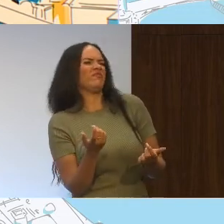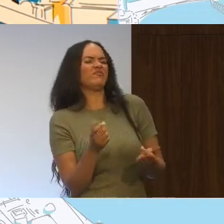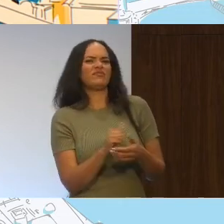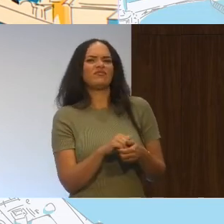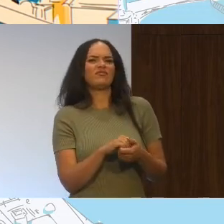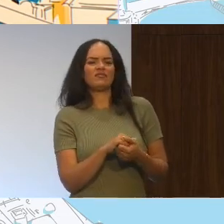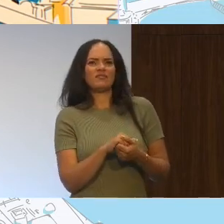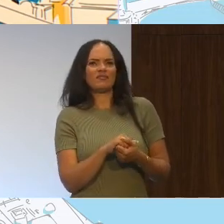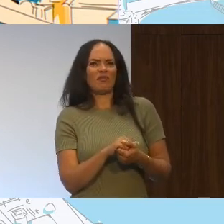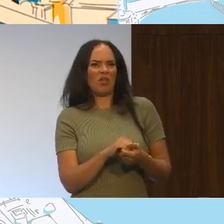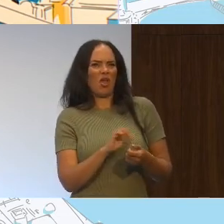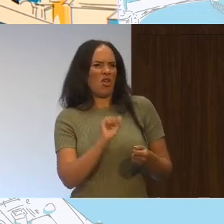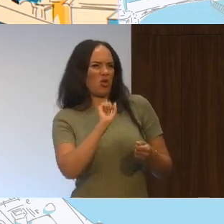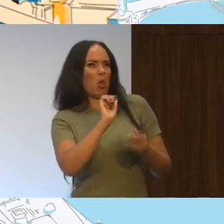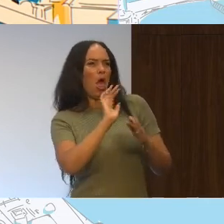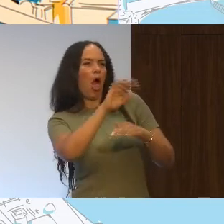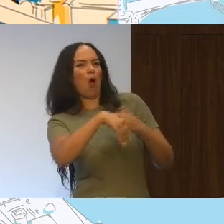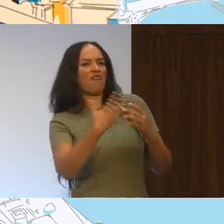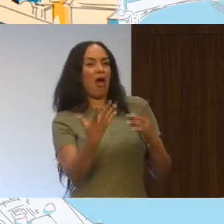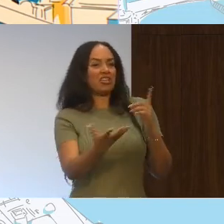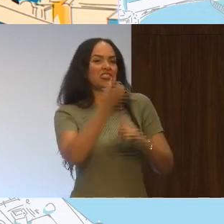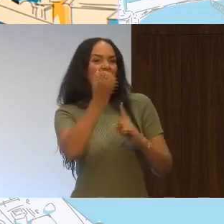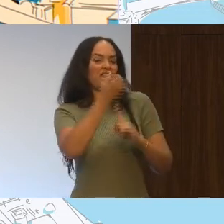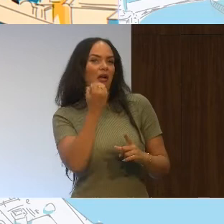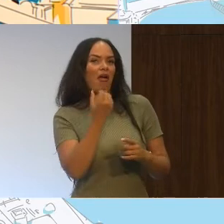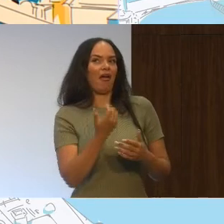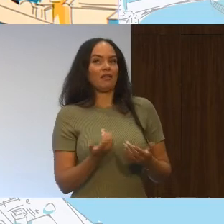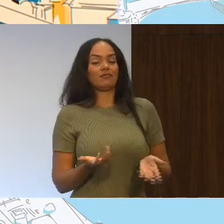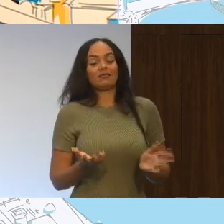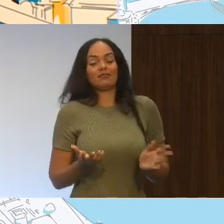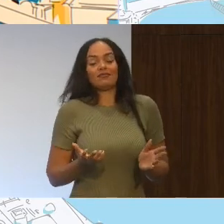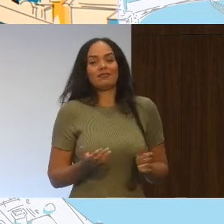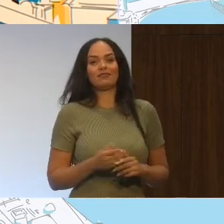he thought I was a bit of an overachiever and he was surprised that I achieved anything. But it's a very strange character.